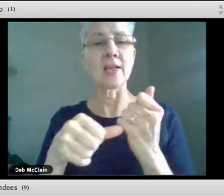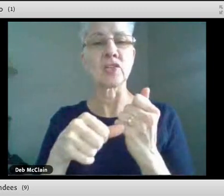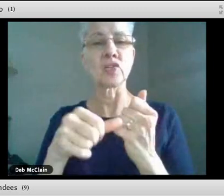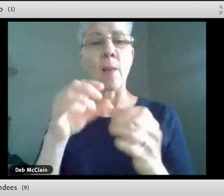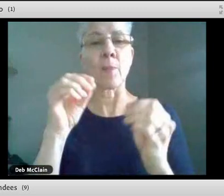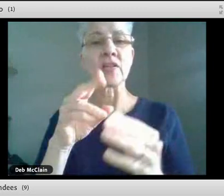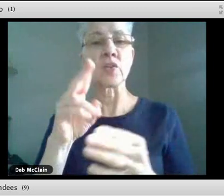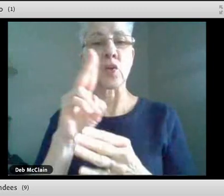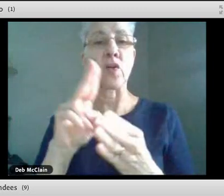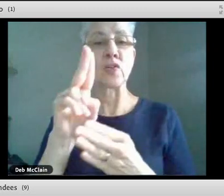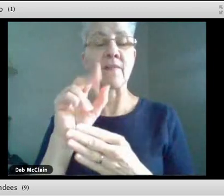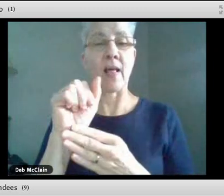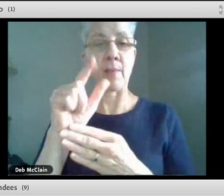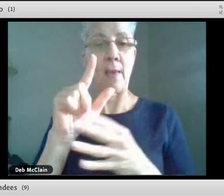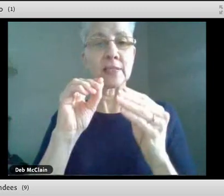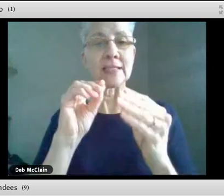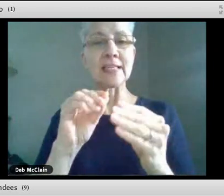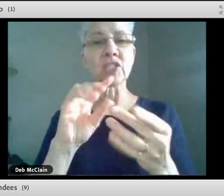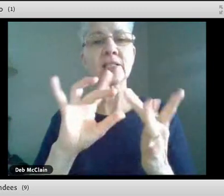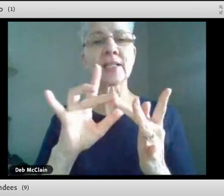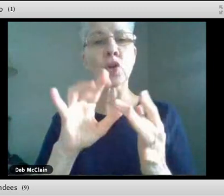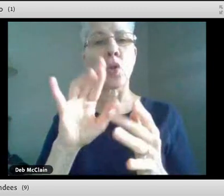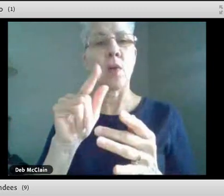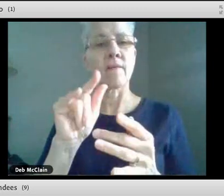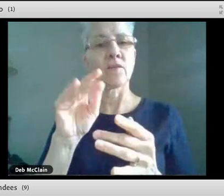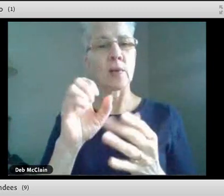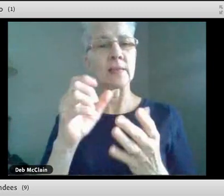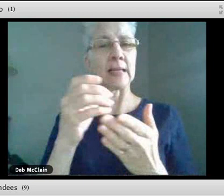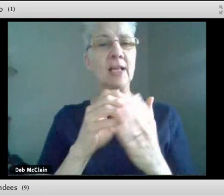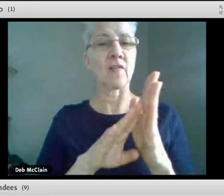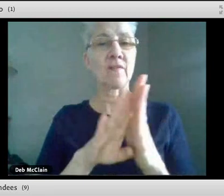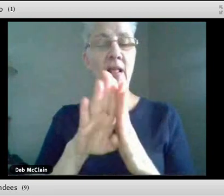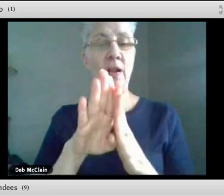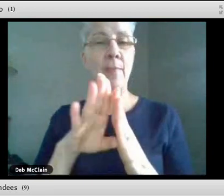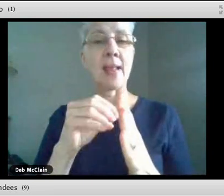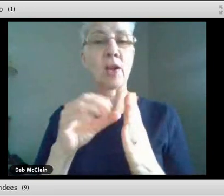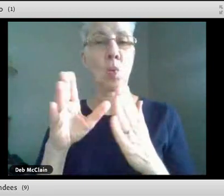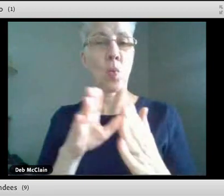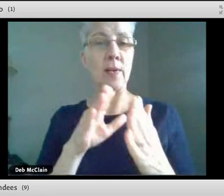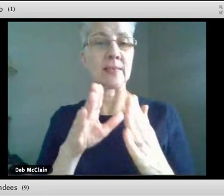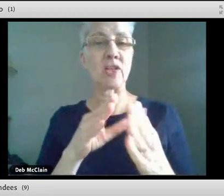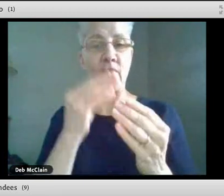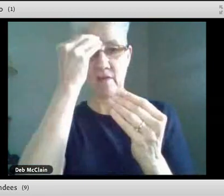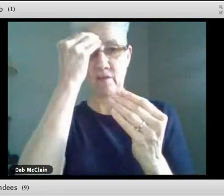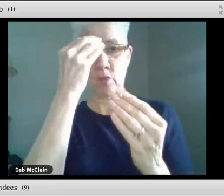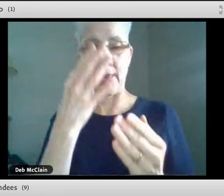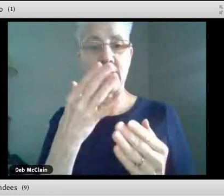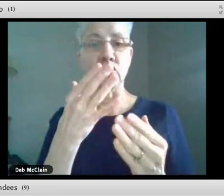for the University of Alabama and teaches digital reference, collection development and organization of information,